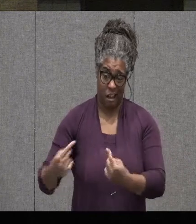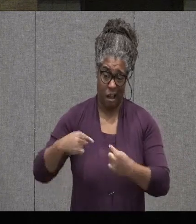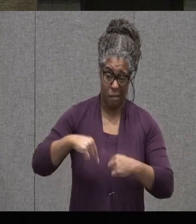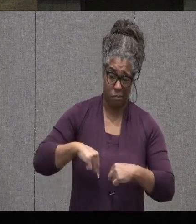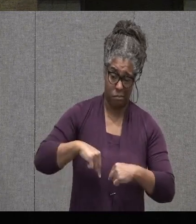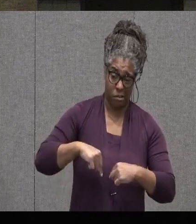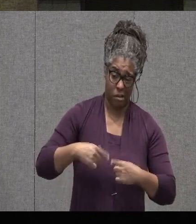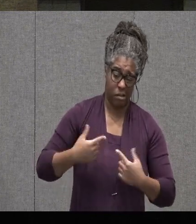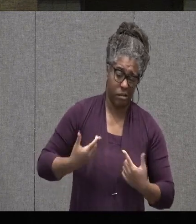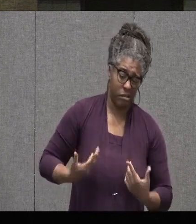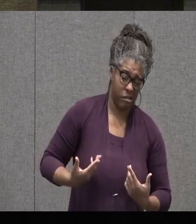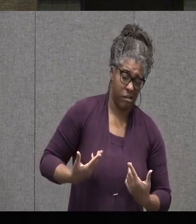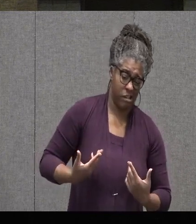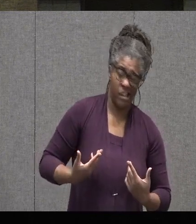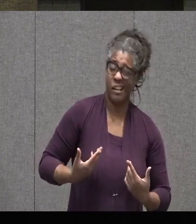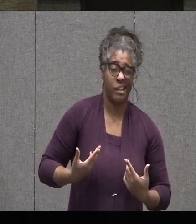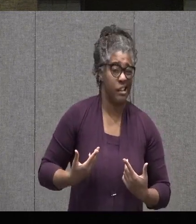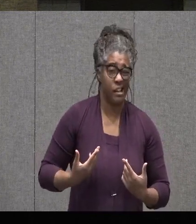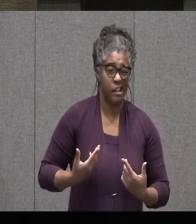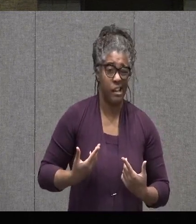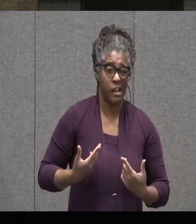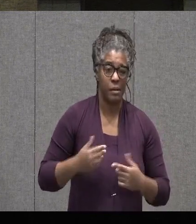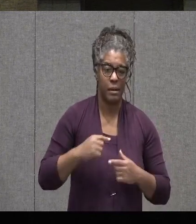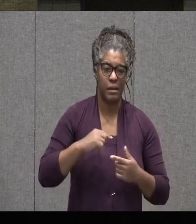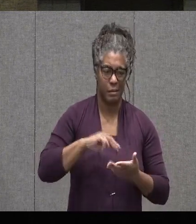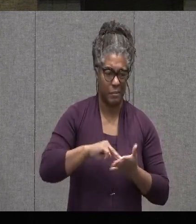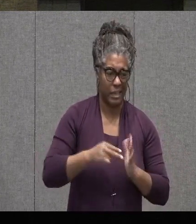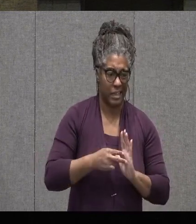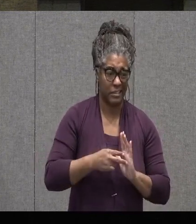we're talking about earning currency or earning money.